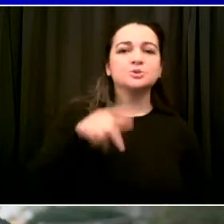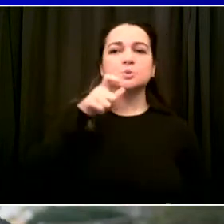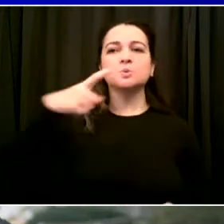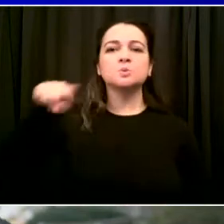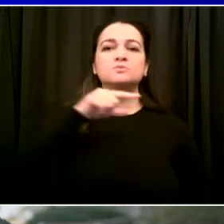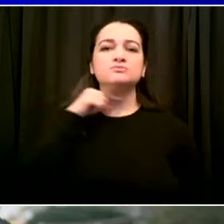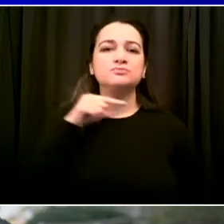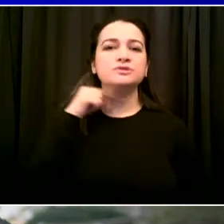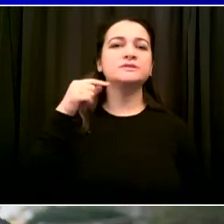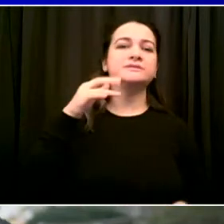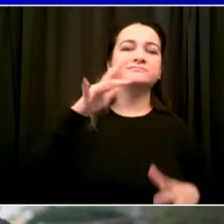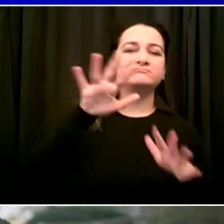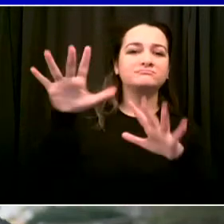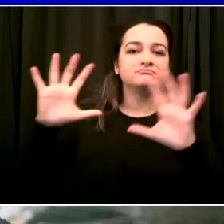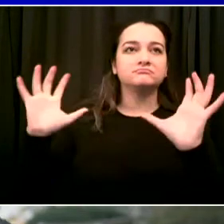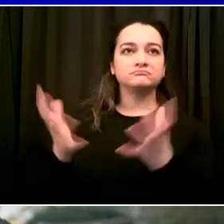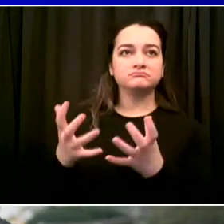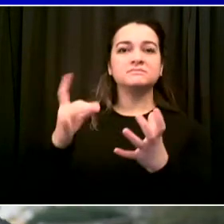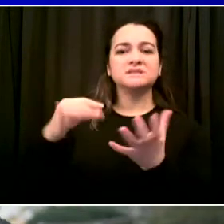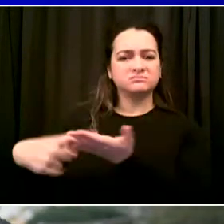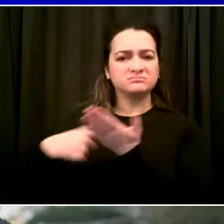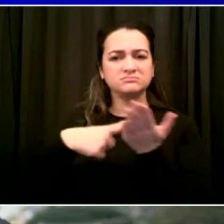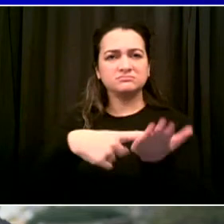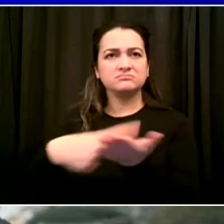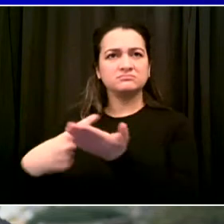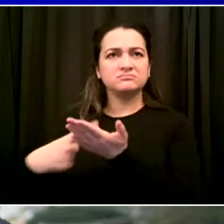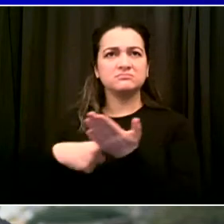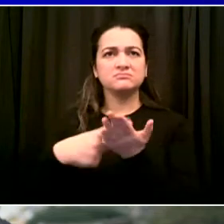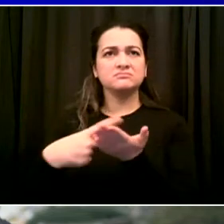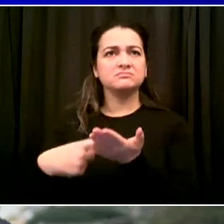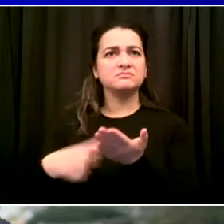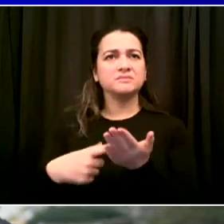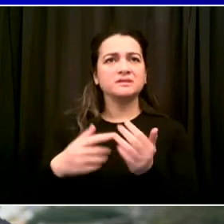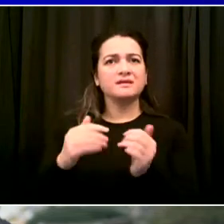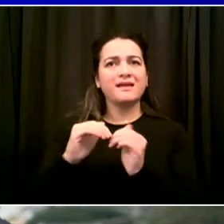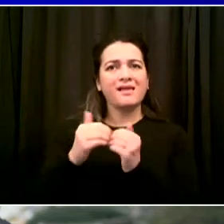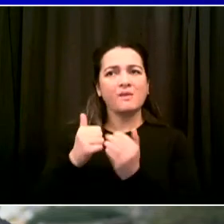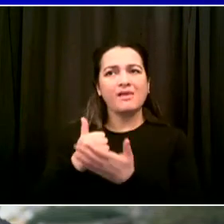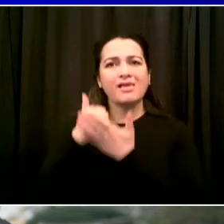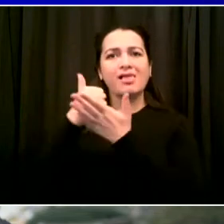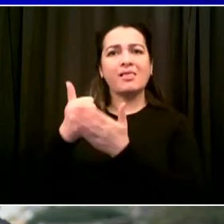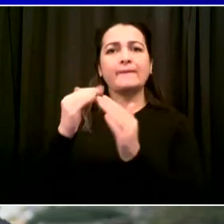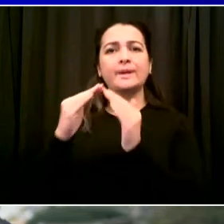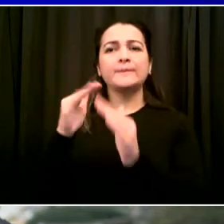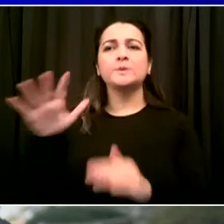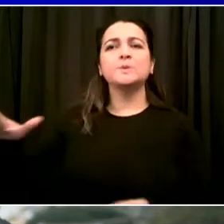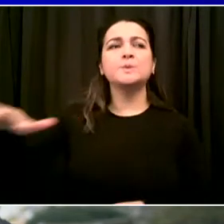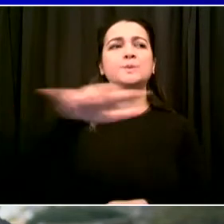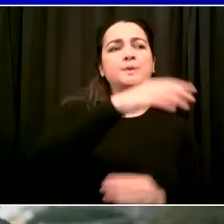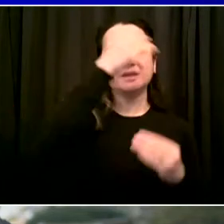US OFF, SUCH A GREAT PARTNER IN THE WORK WE DO, SO MANY OTHER FAITH LEADERS WHO WERE A PART OF IT. E THNUNUMBER ONE TOPIC WAS MAKI